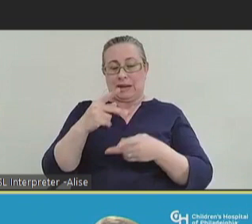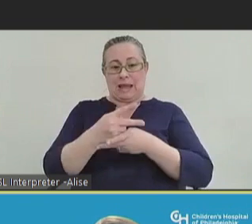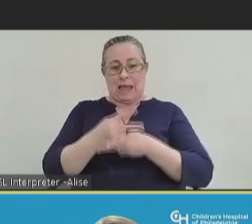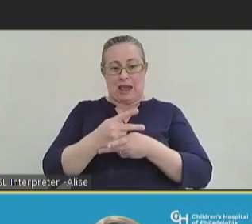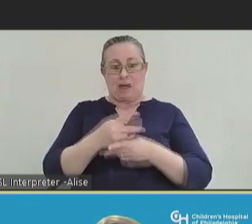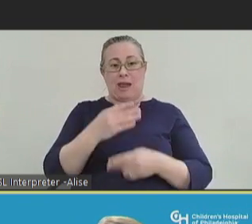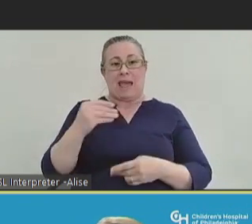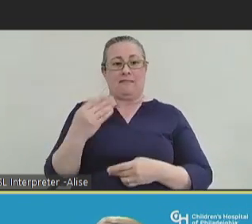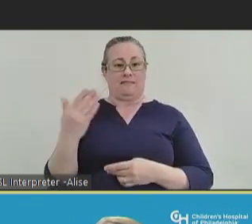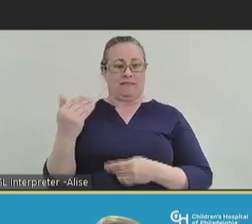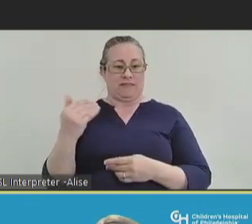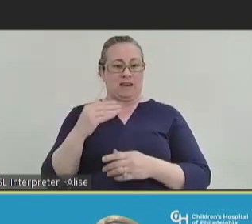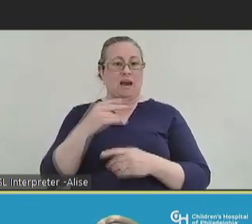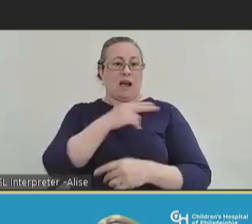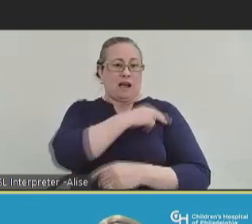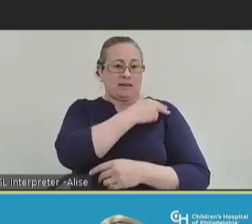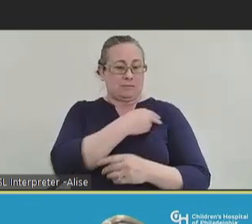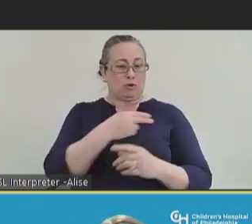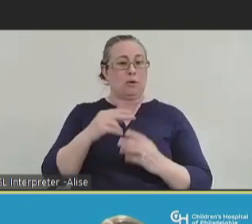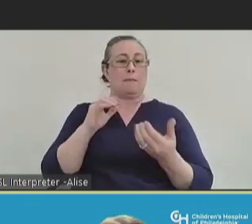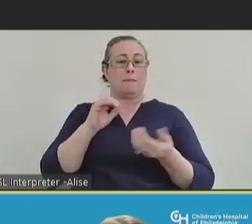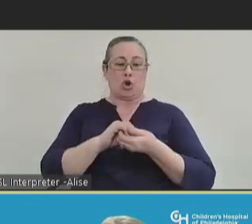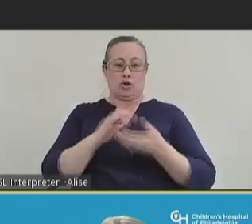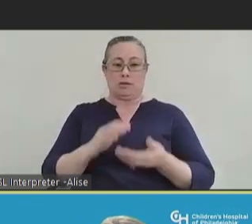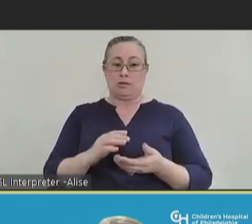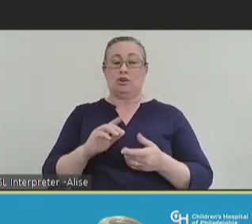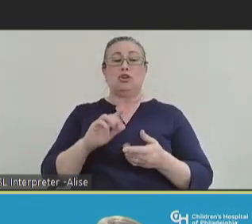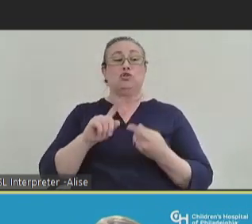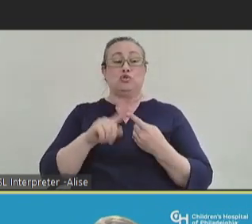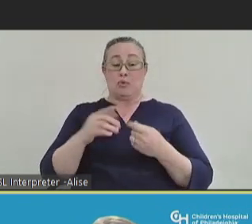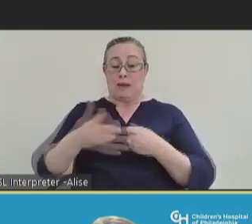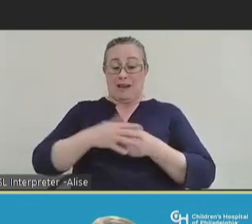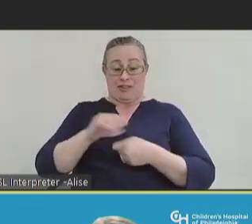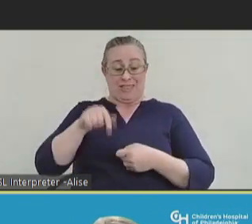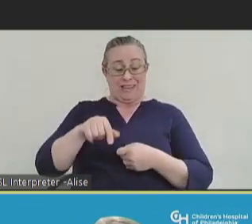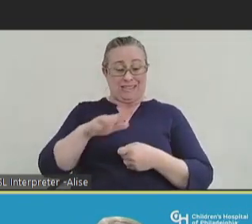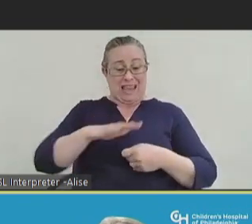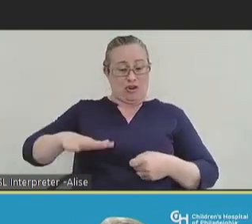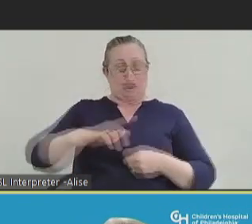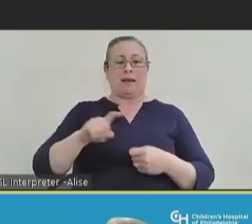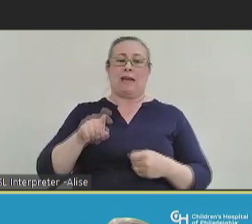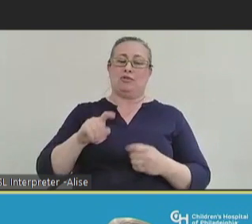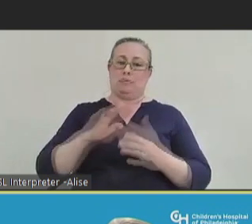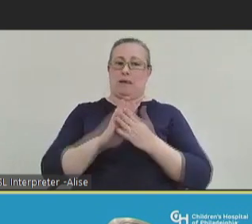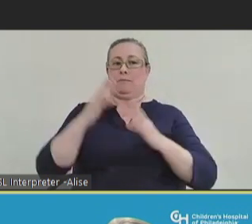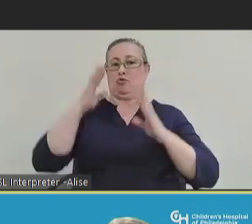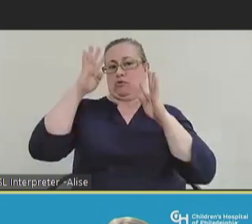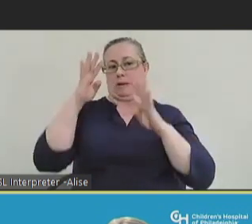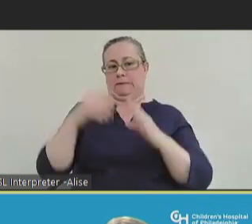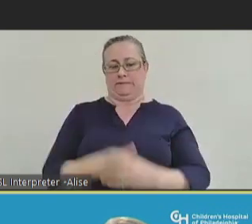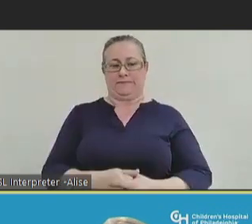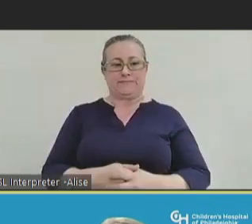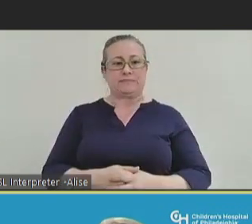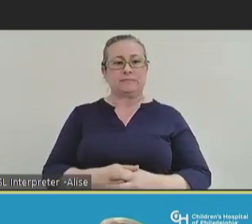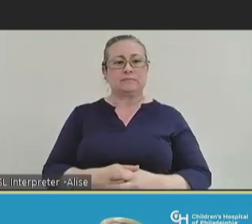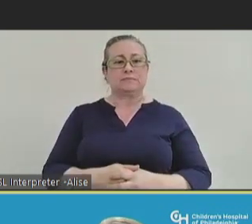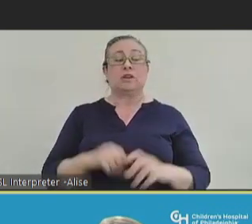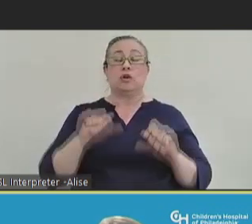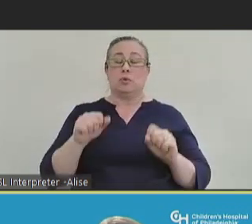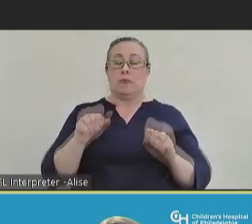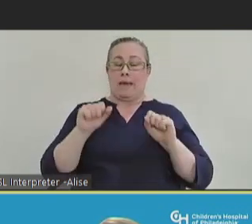To cover this area, we have had to become pretty creative. As you can imagine, we function very